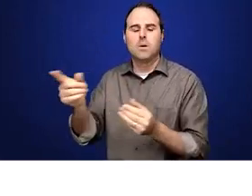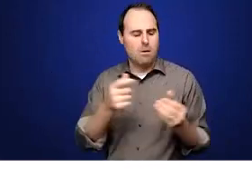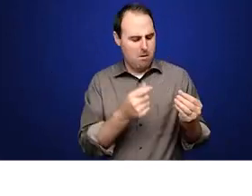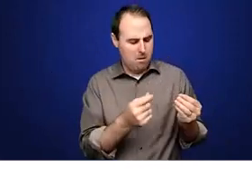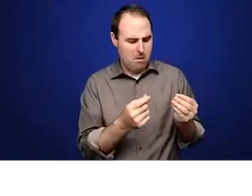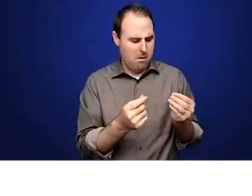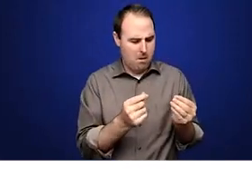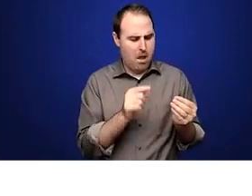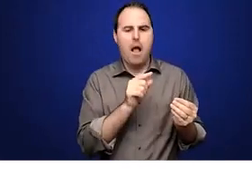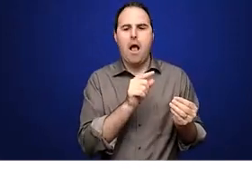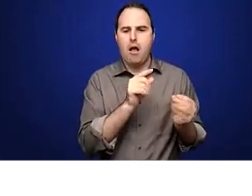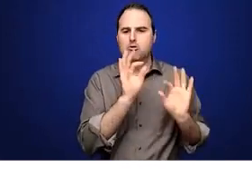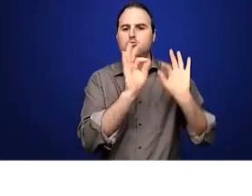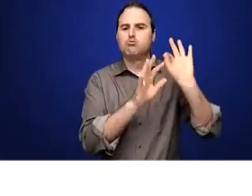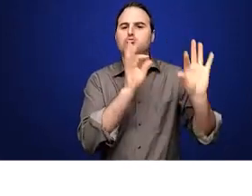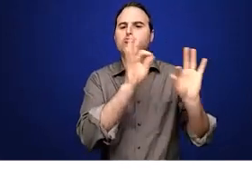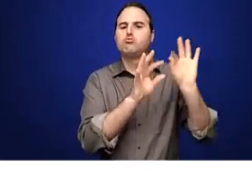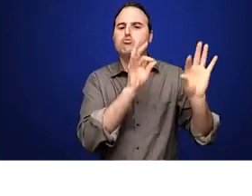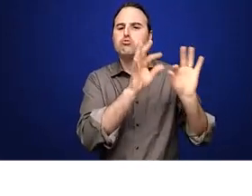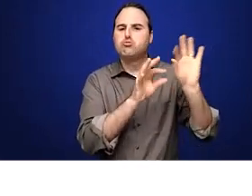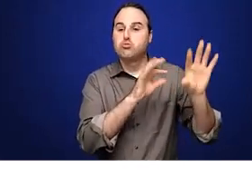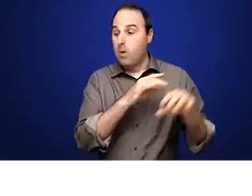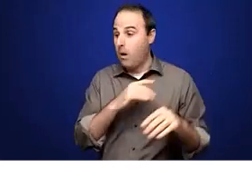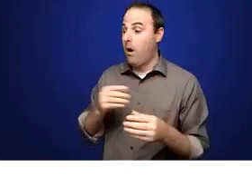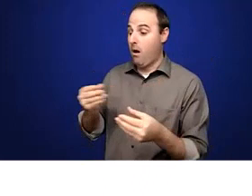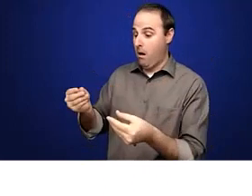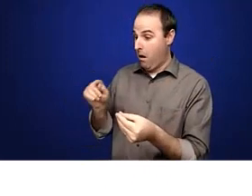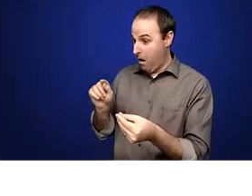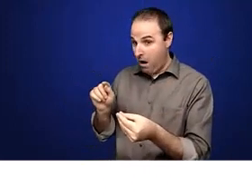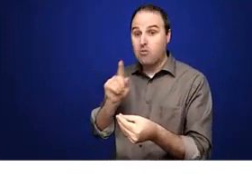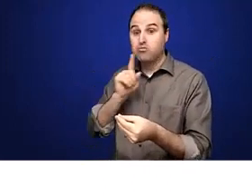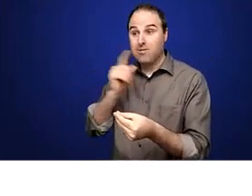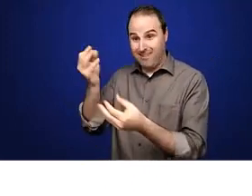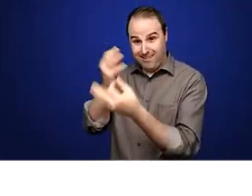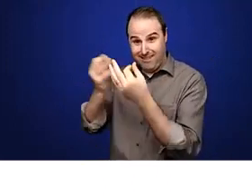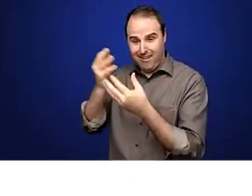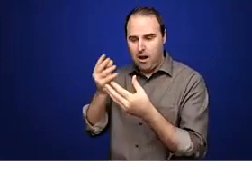to the tools based on their input. They also provided us with very important advice